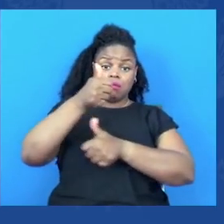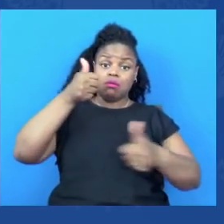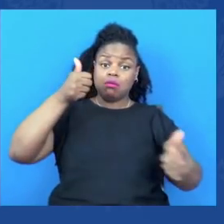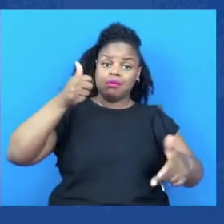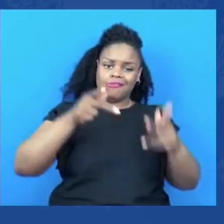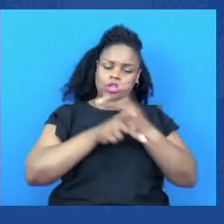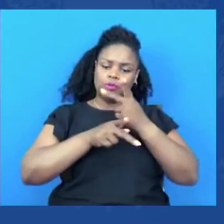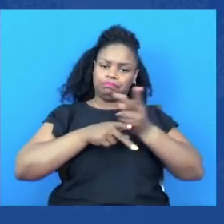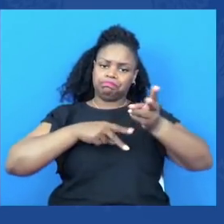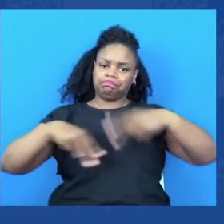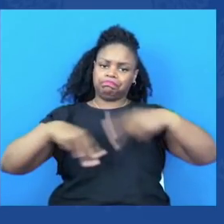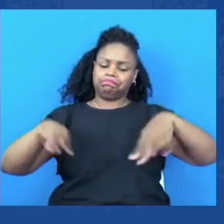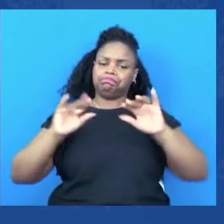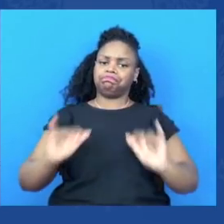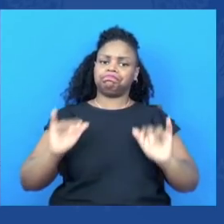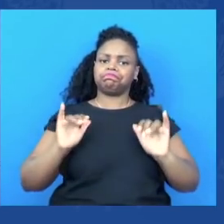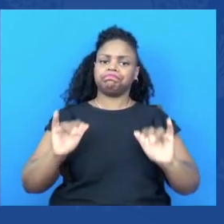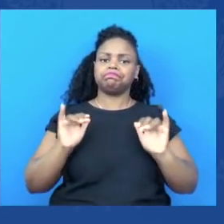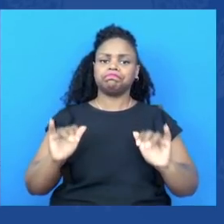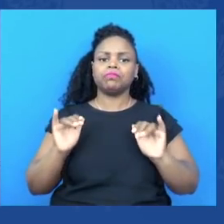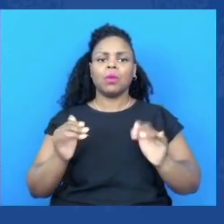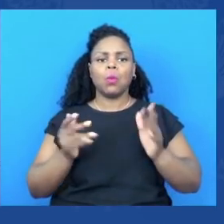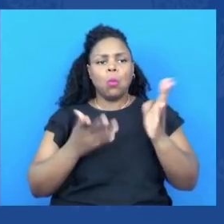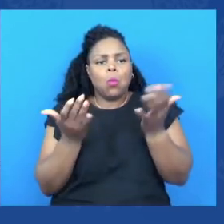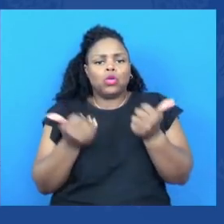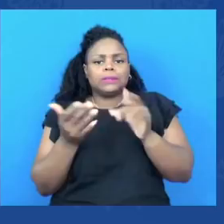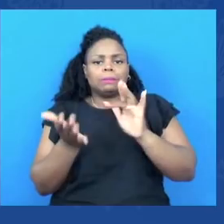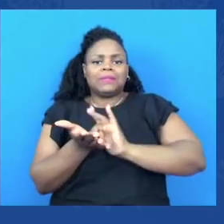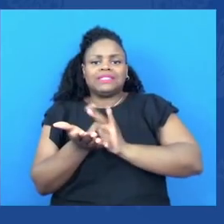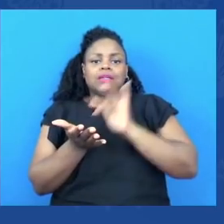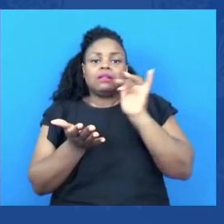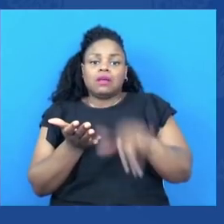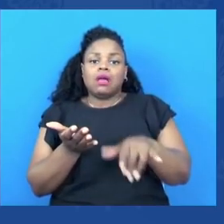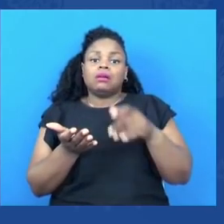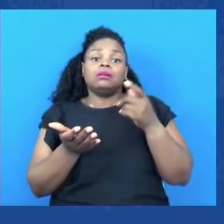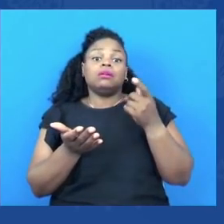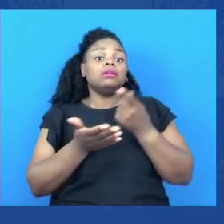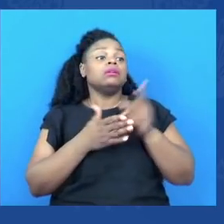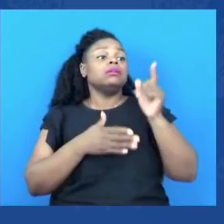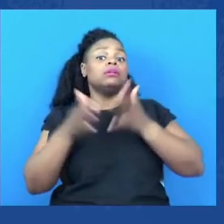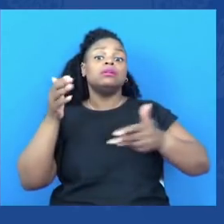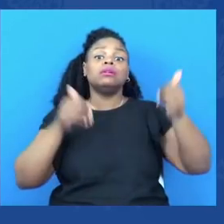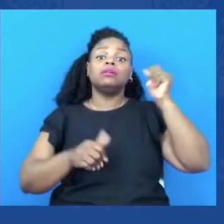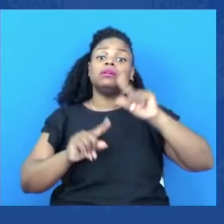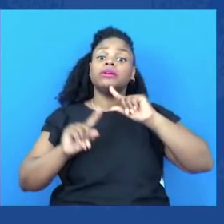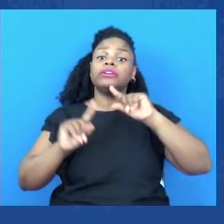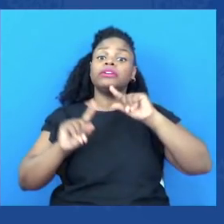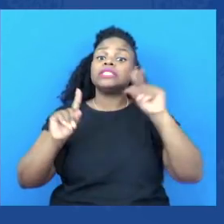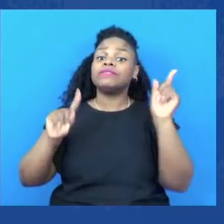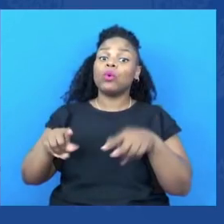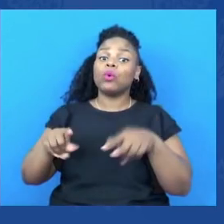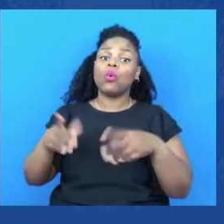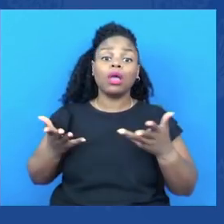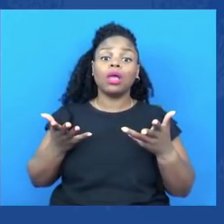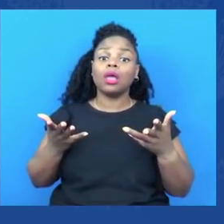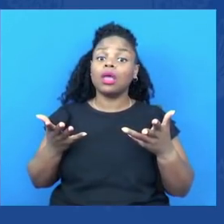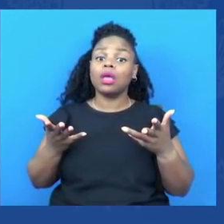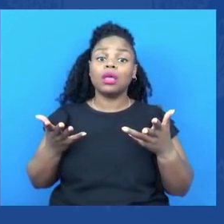that has the effect of improving competition in the economy, which will result in lower prescription drug fri- drug costs.